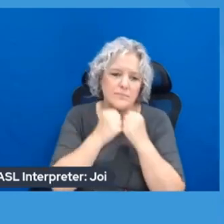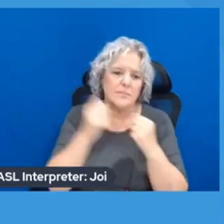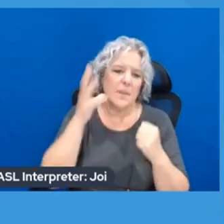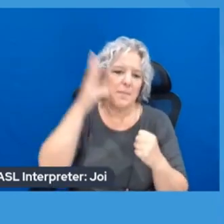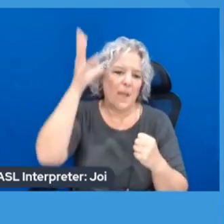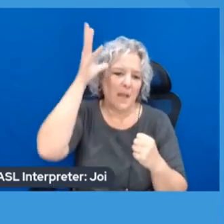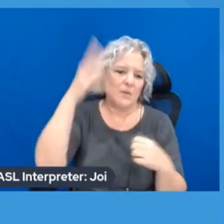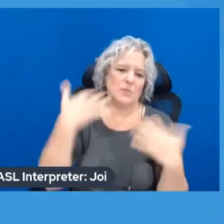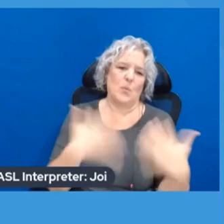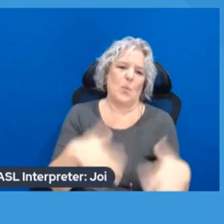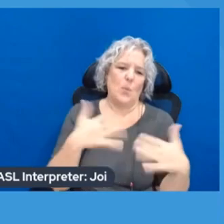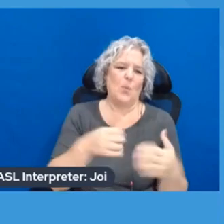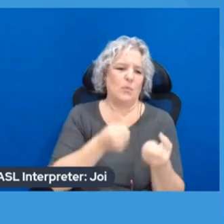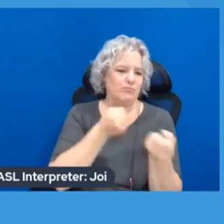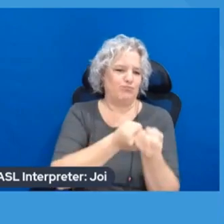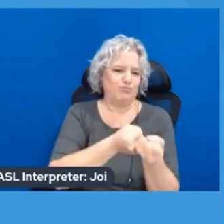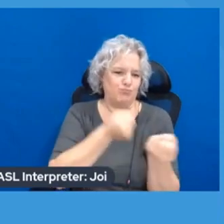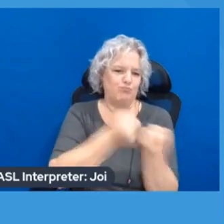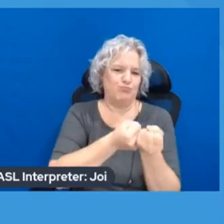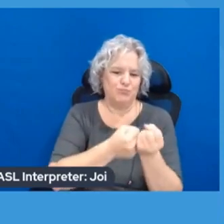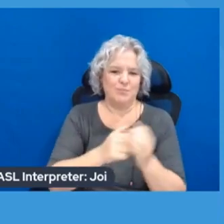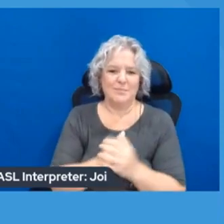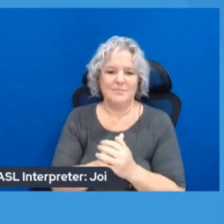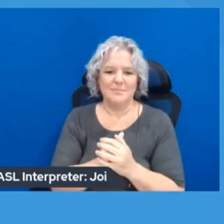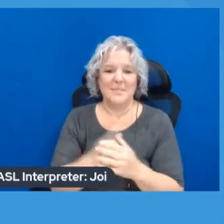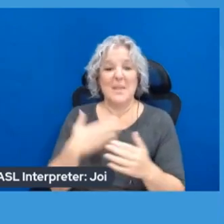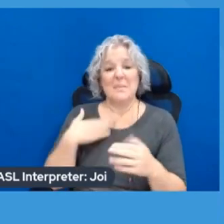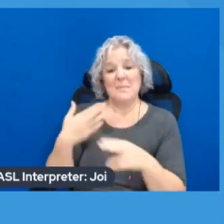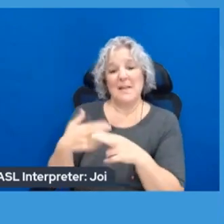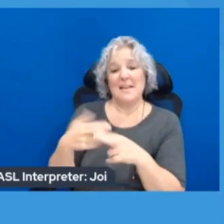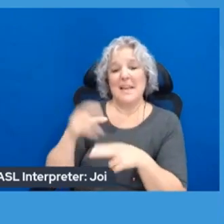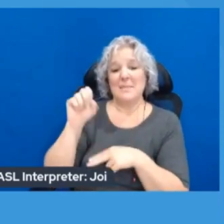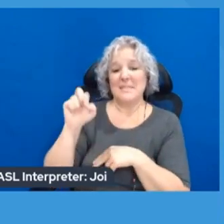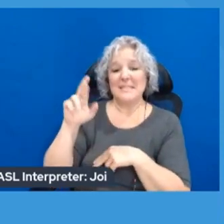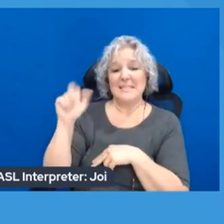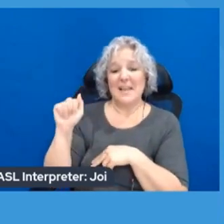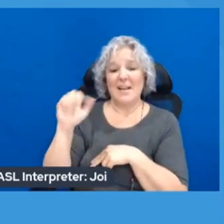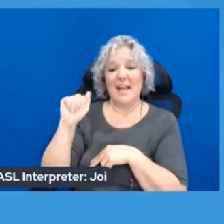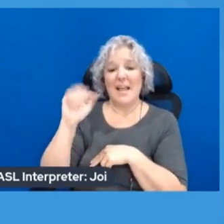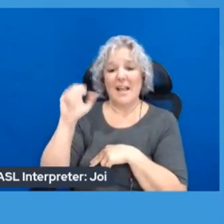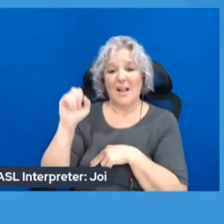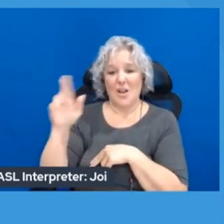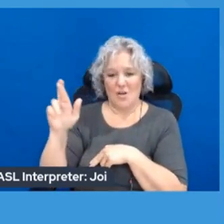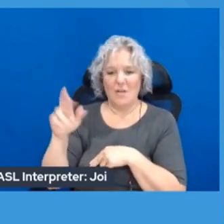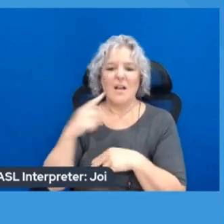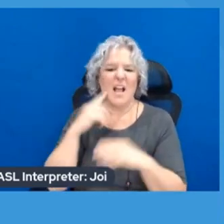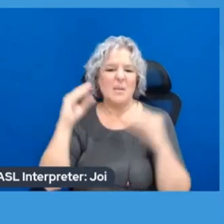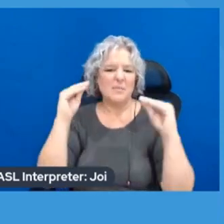Hello everyone. My name's Serra Acar and I'm an assistant professor at UMass Boston,